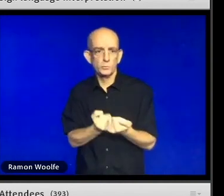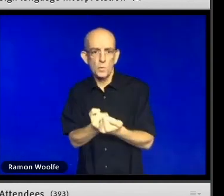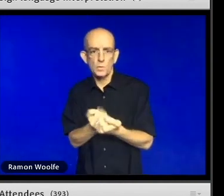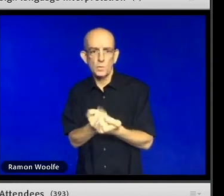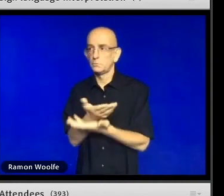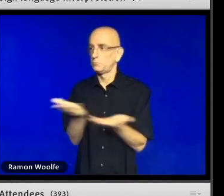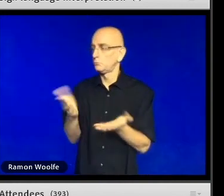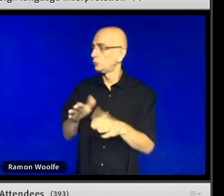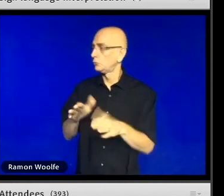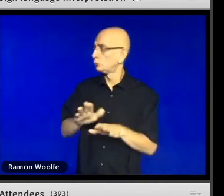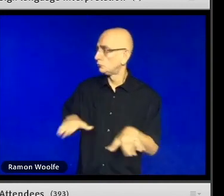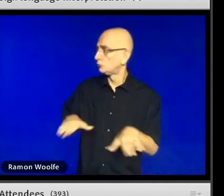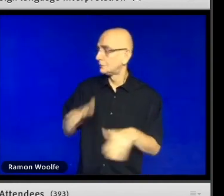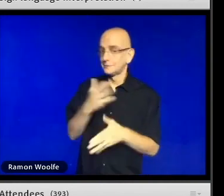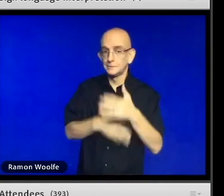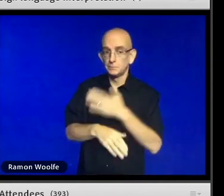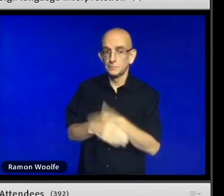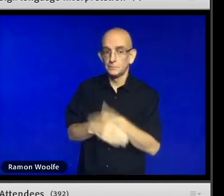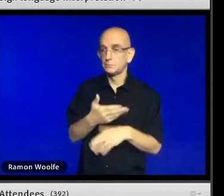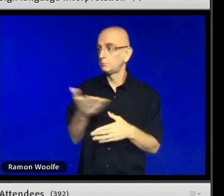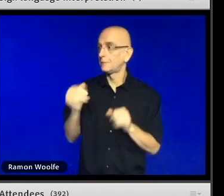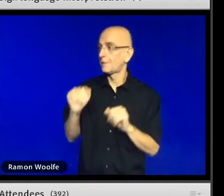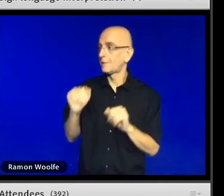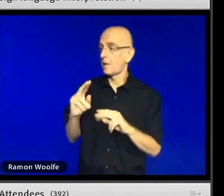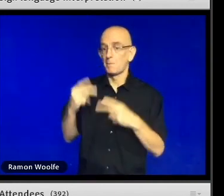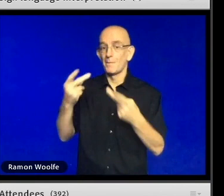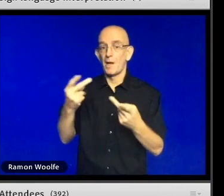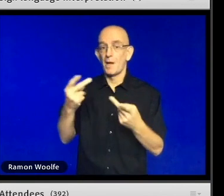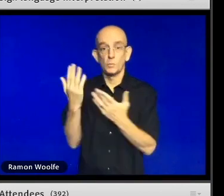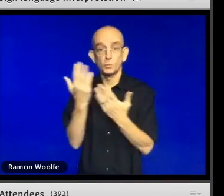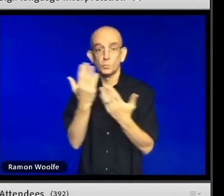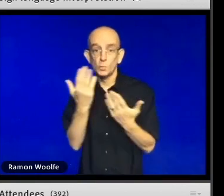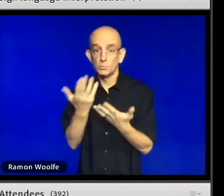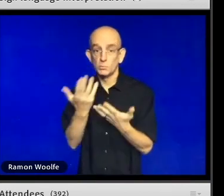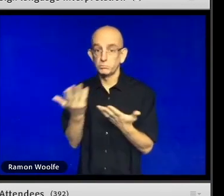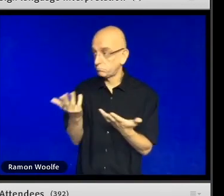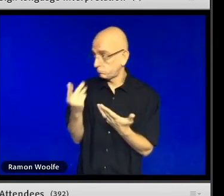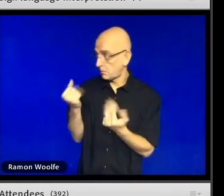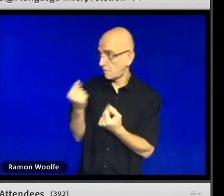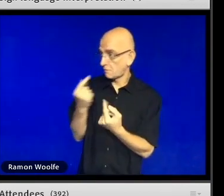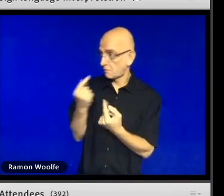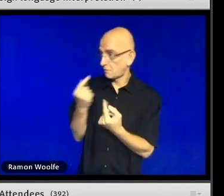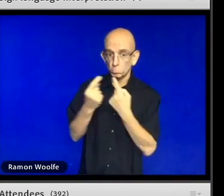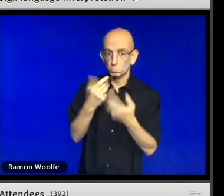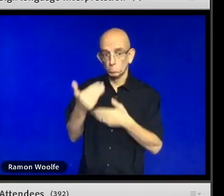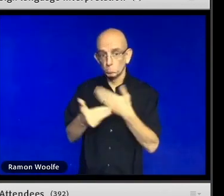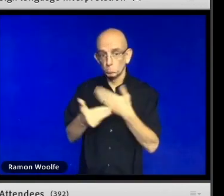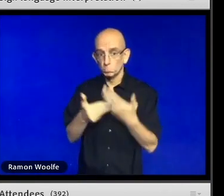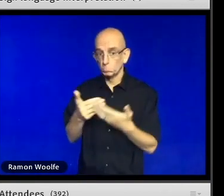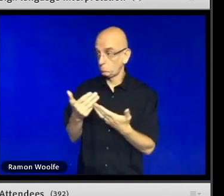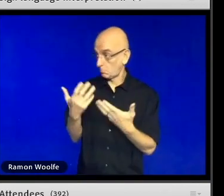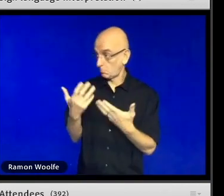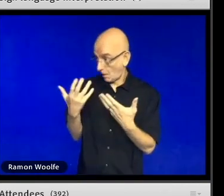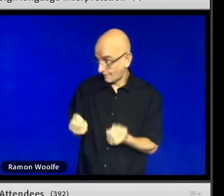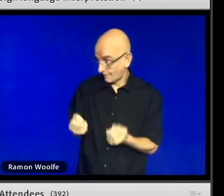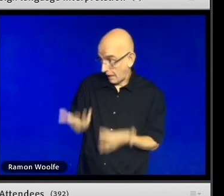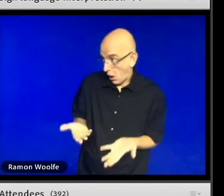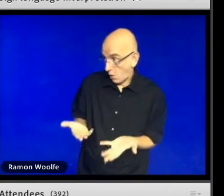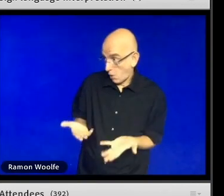Can you hear me? >> ANGHARAD LAING: If you can raise your volume?